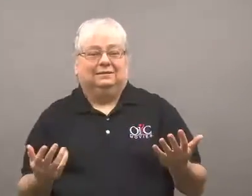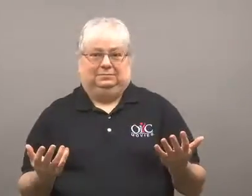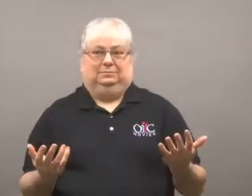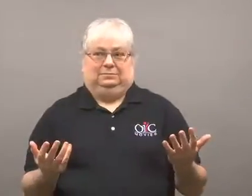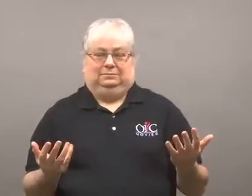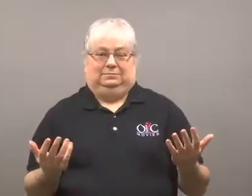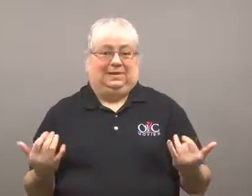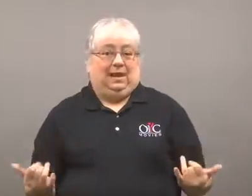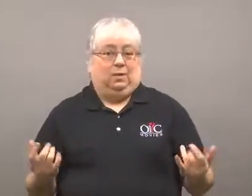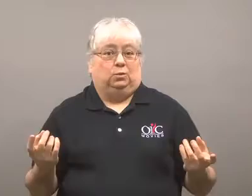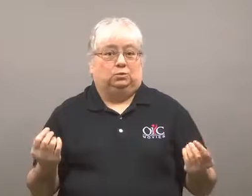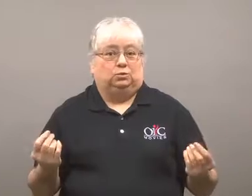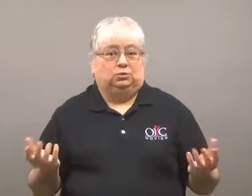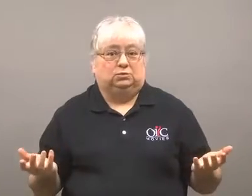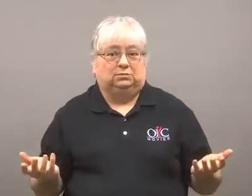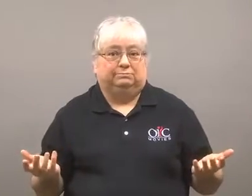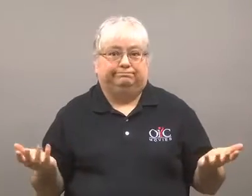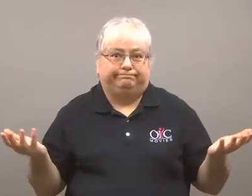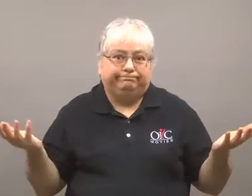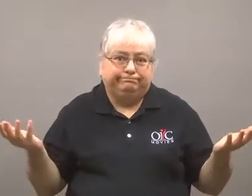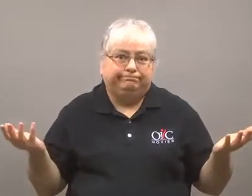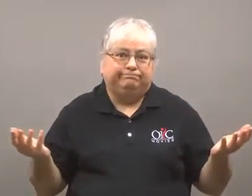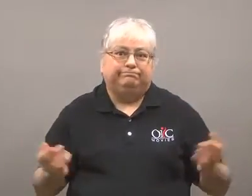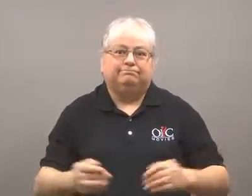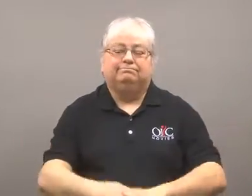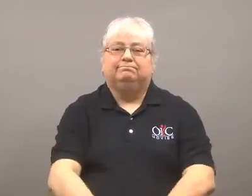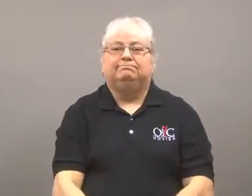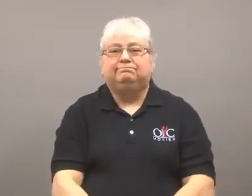Now what can people do? Who knows?